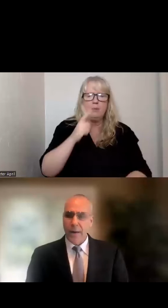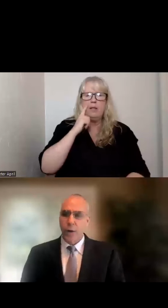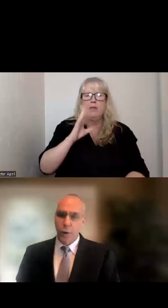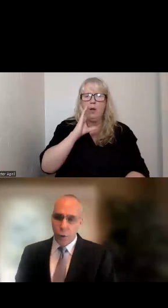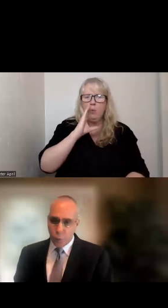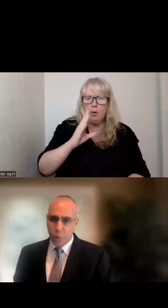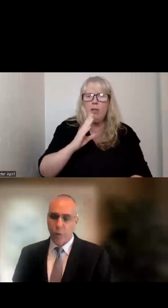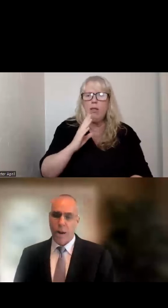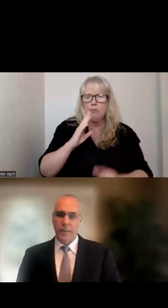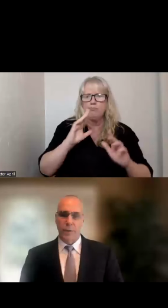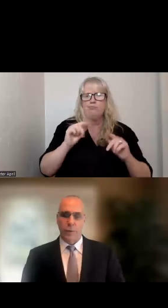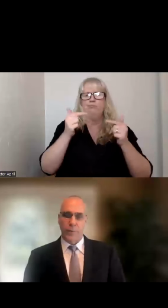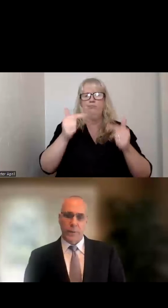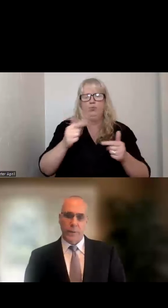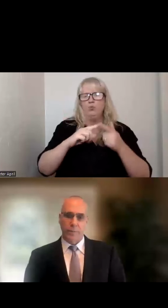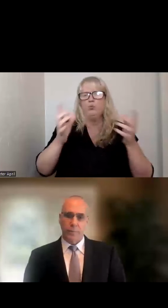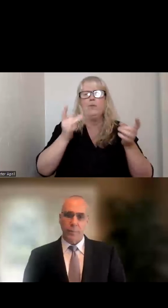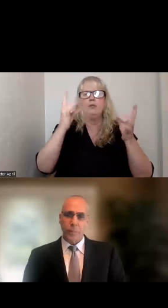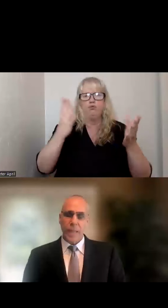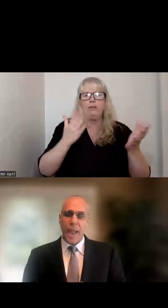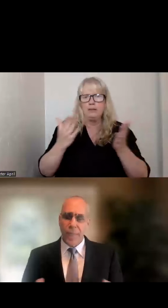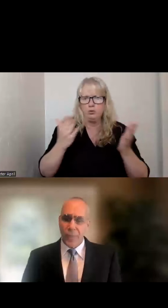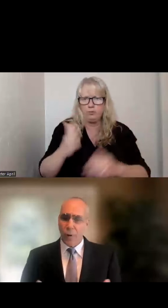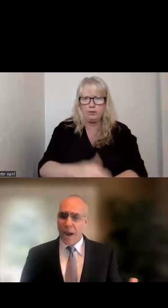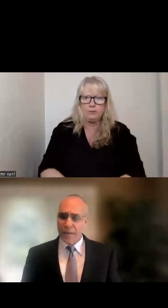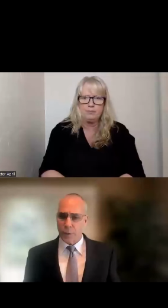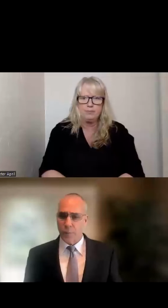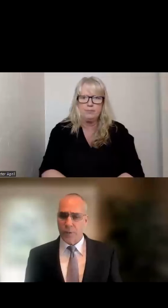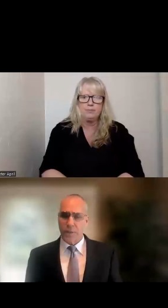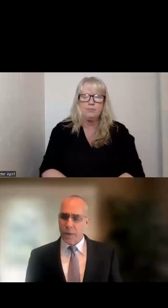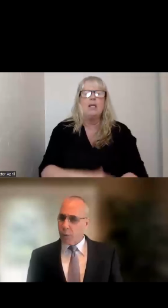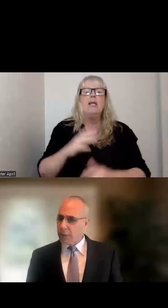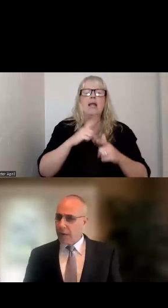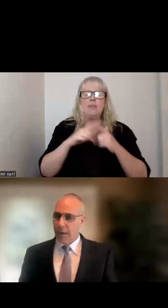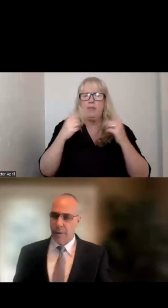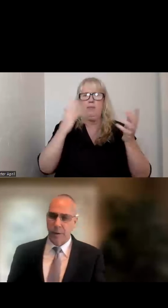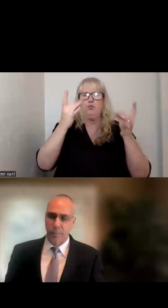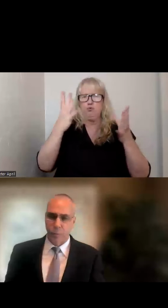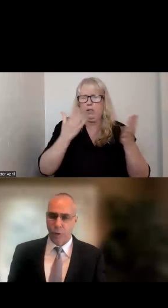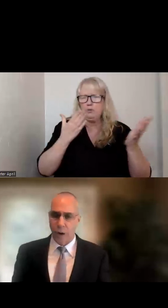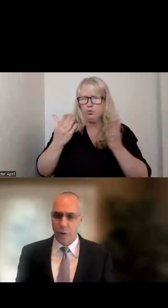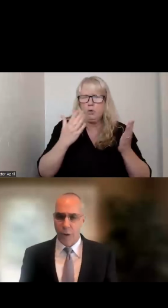THAT TO THE CRISIS SERVICES AND THE CRISIS SERVICES CAN DO A SECOND TRIAGE.